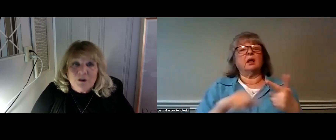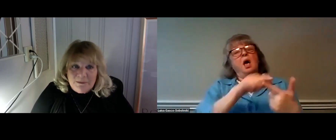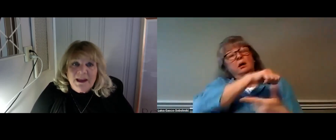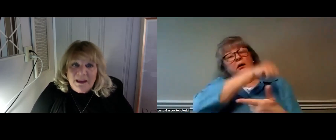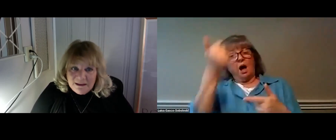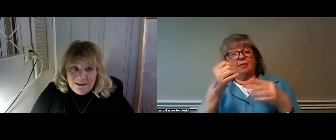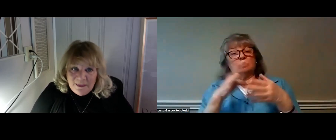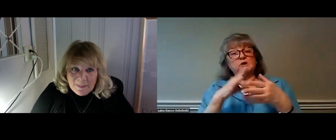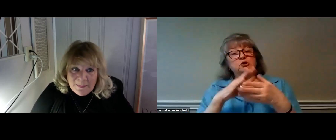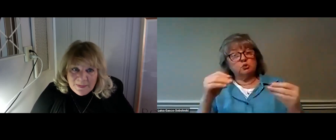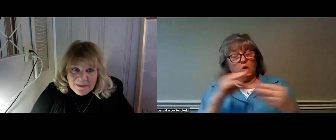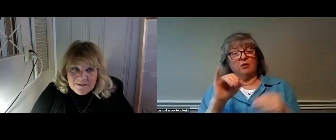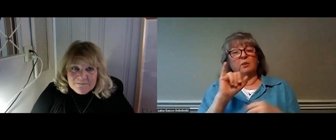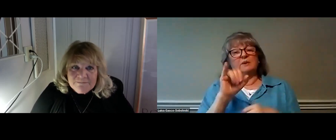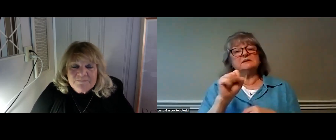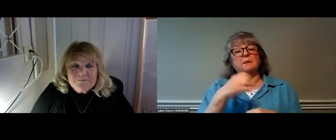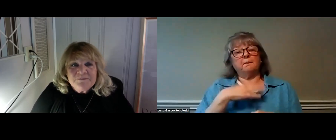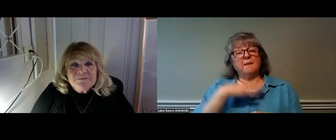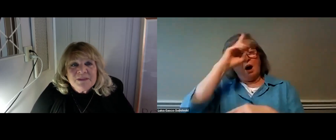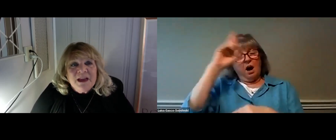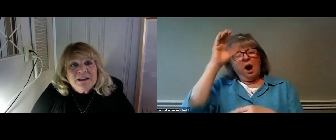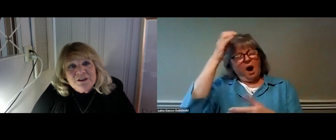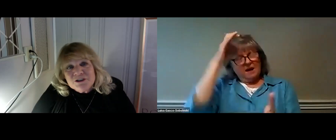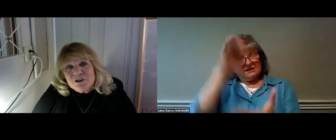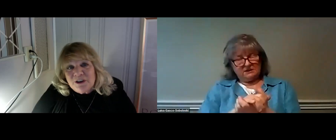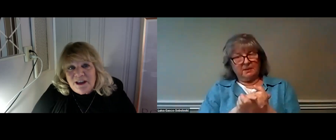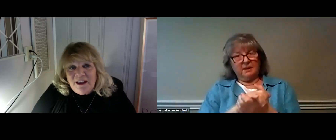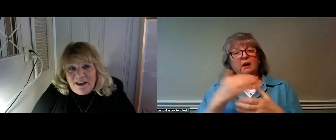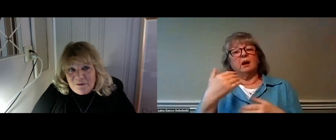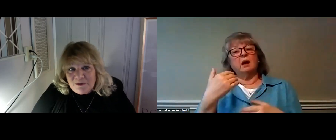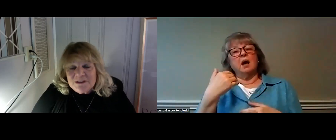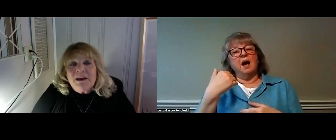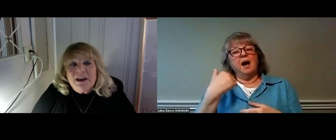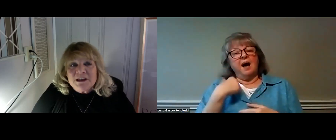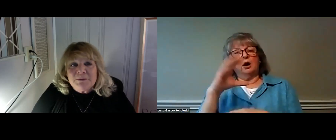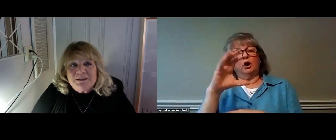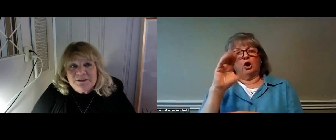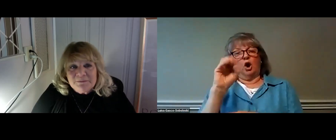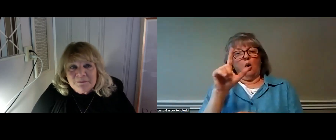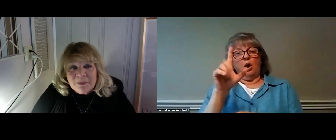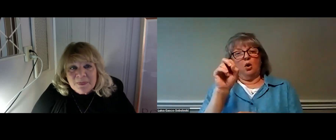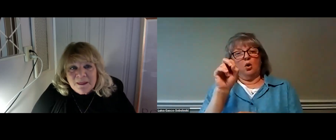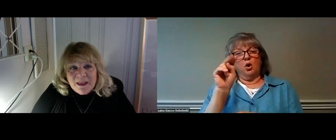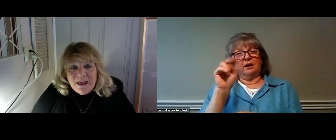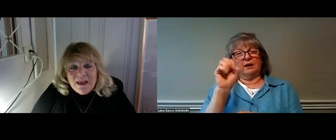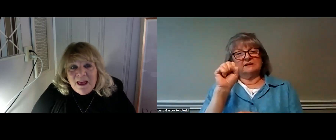Another story I had was, my husband had